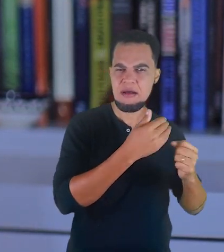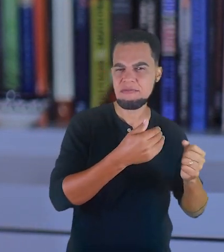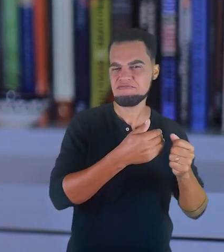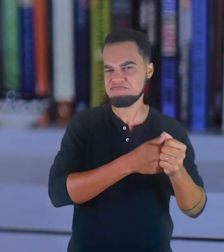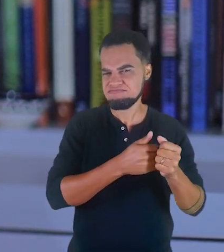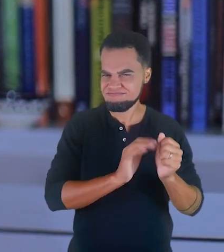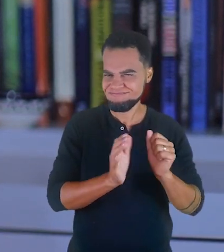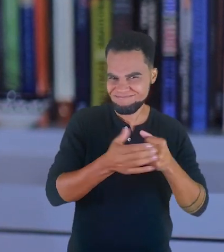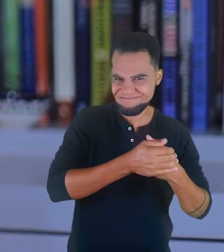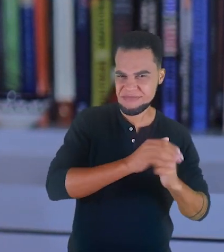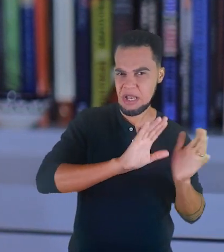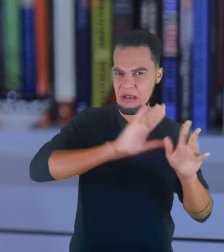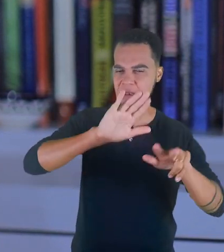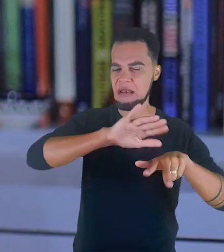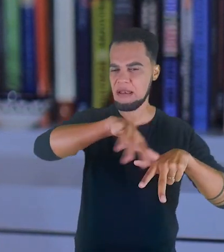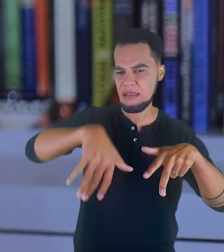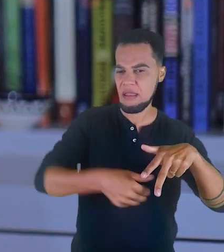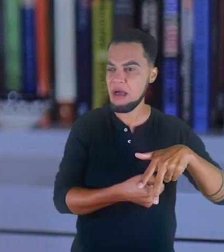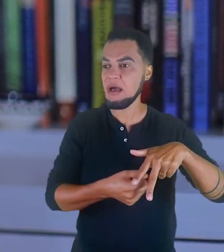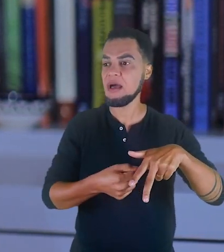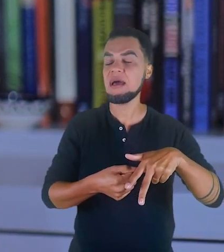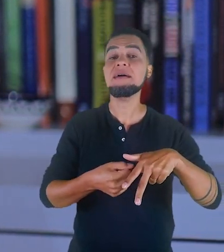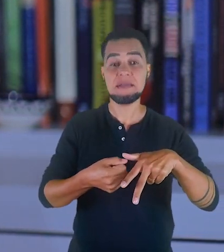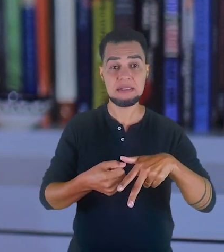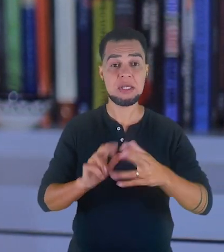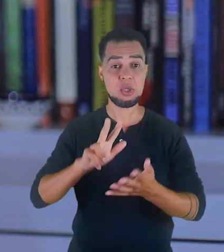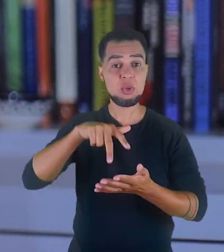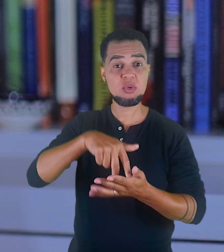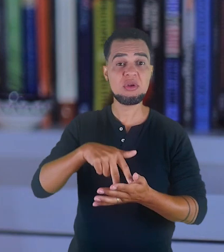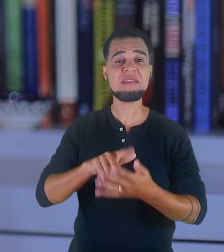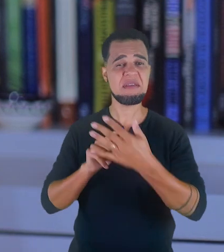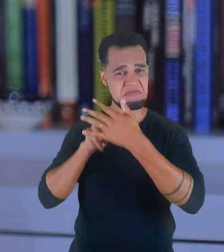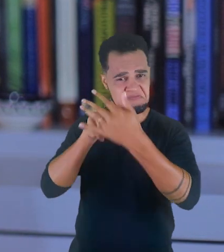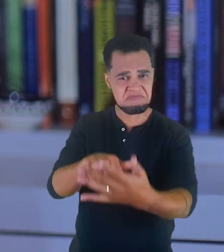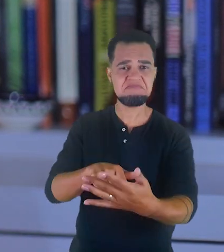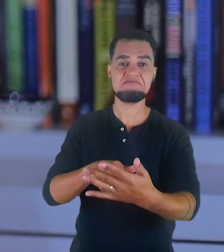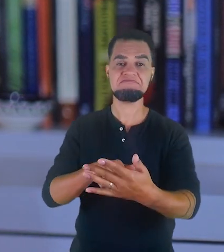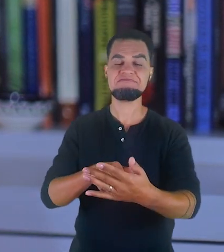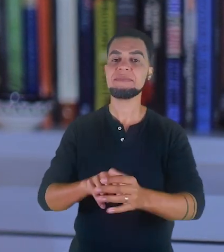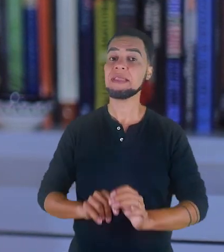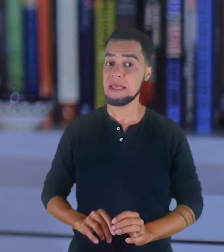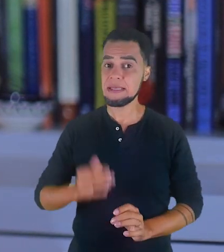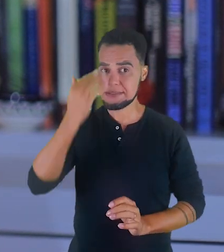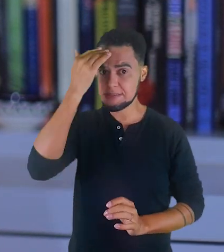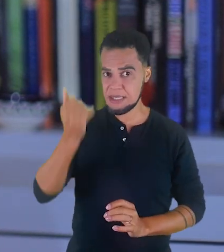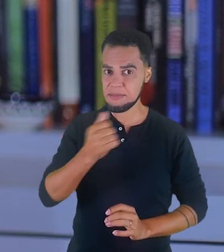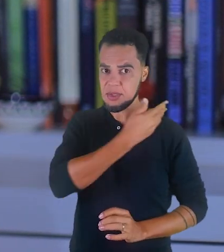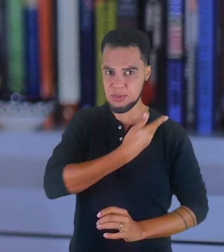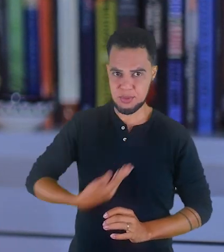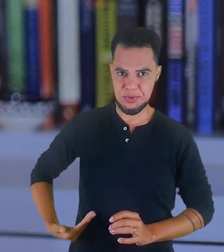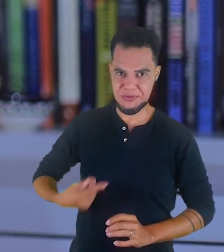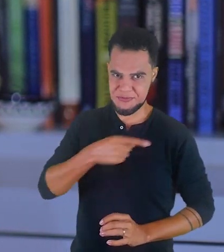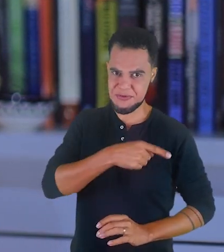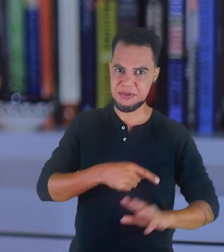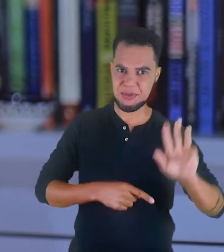So we have seen this initiative coming from this administration, including Lula himself, to make these accusations, and we know that this administration has the courage